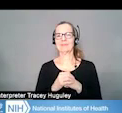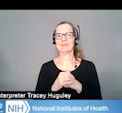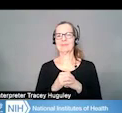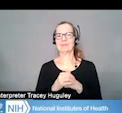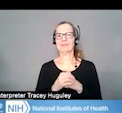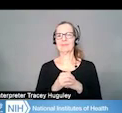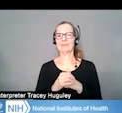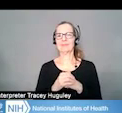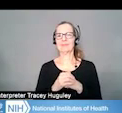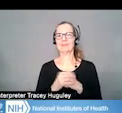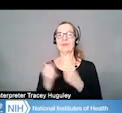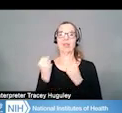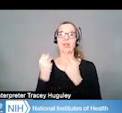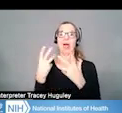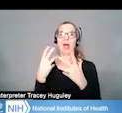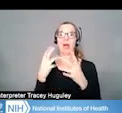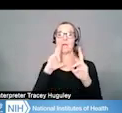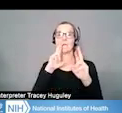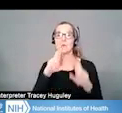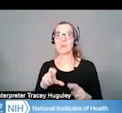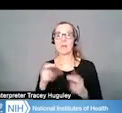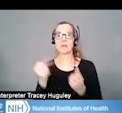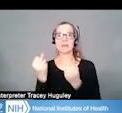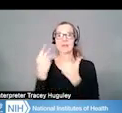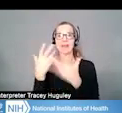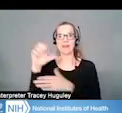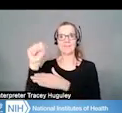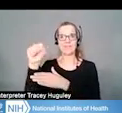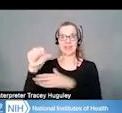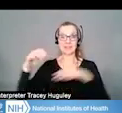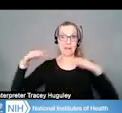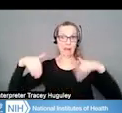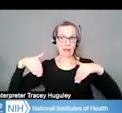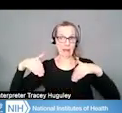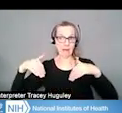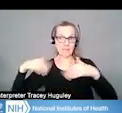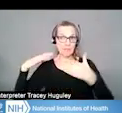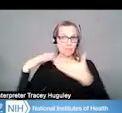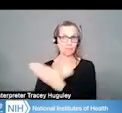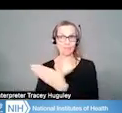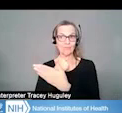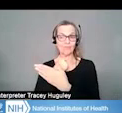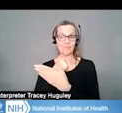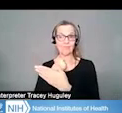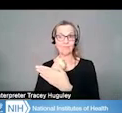and a lot of yeses, so if you haven't yet had a chance to explore the site,